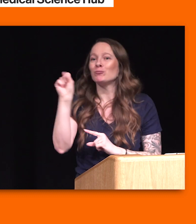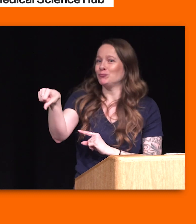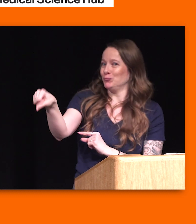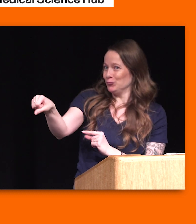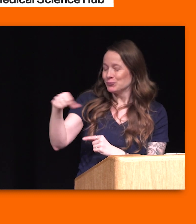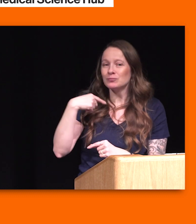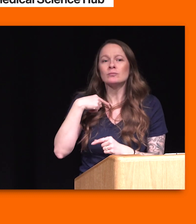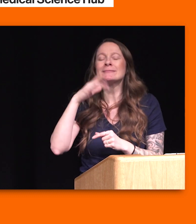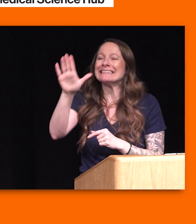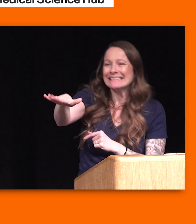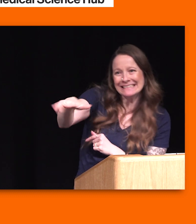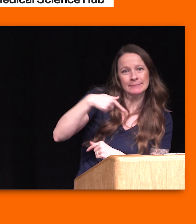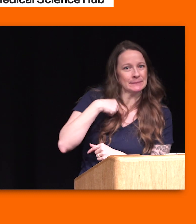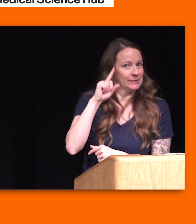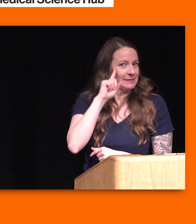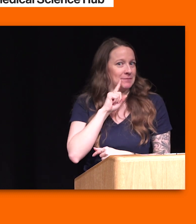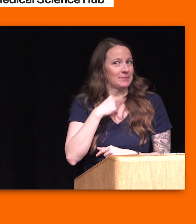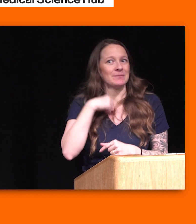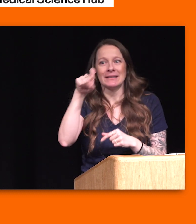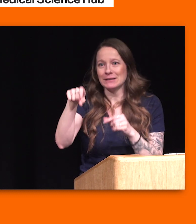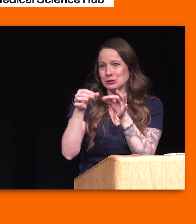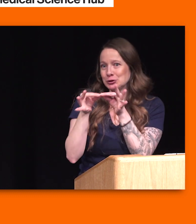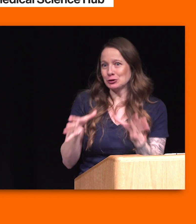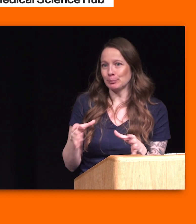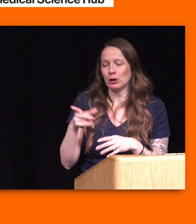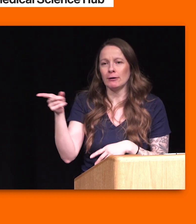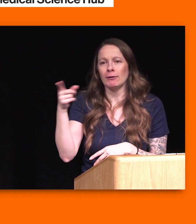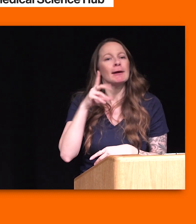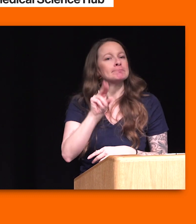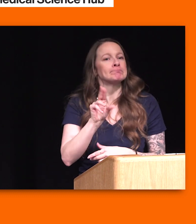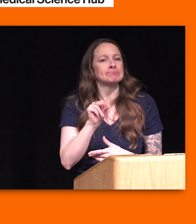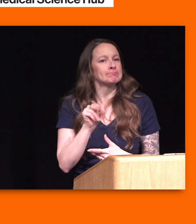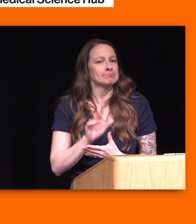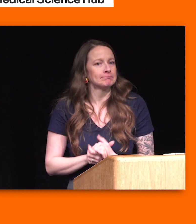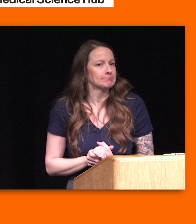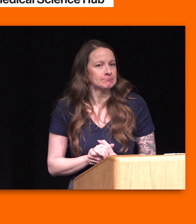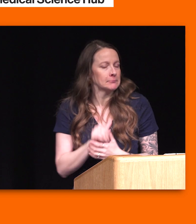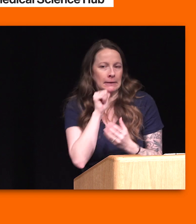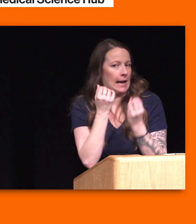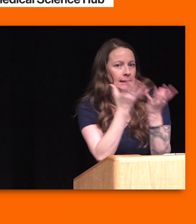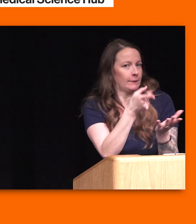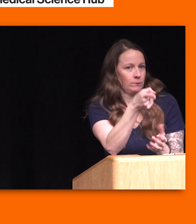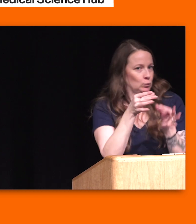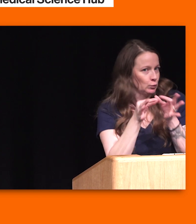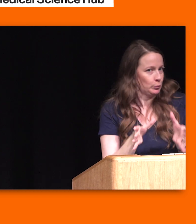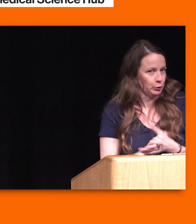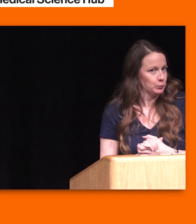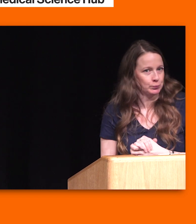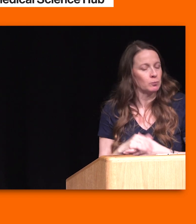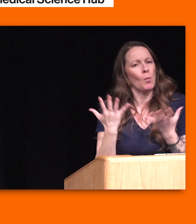at the PACE Analytical Life Sciences company. I needed an interpreter. I told them this and they denied me that.